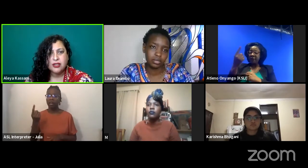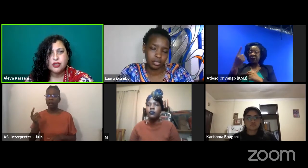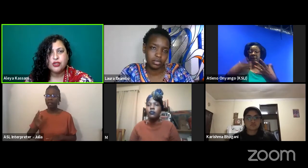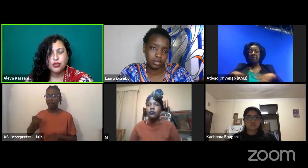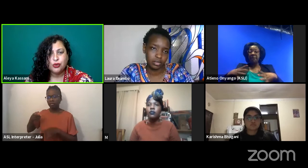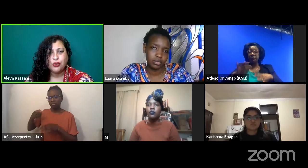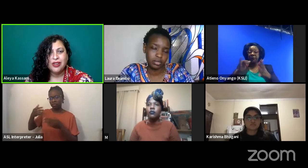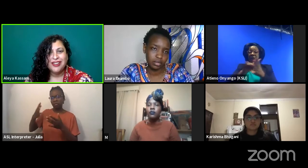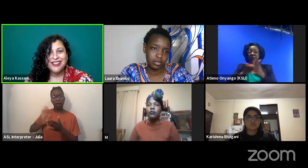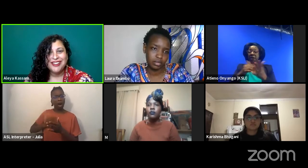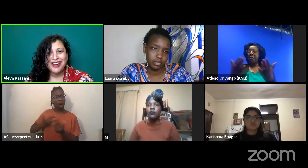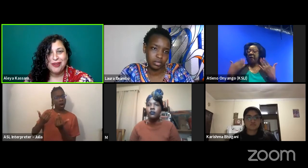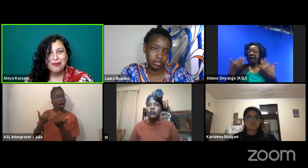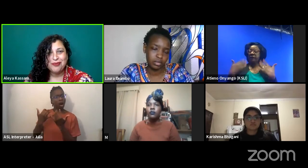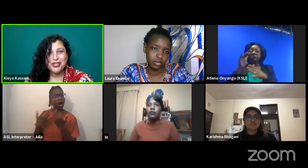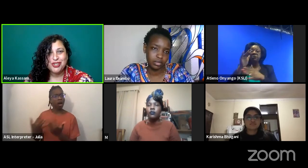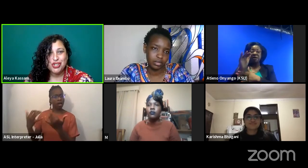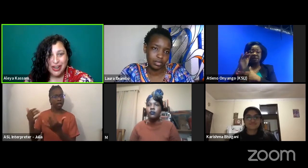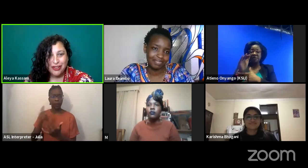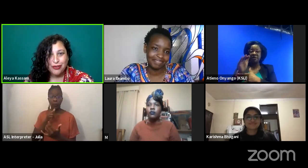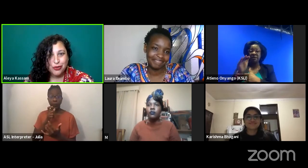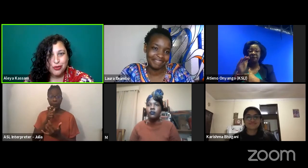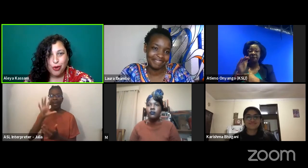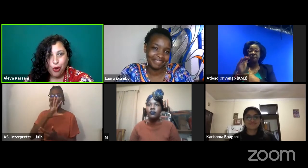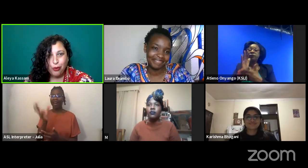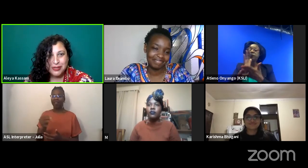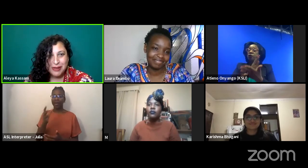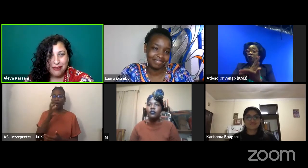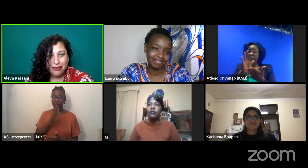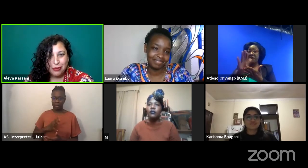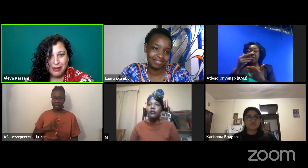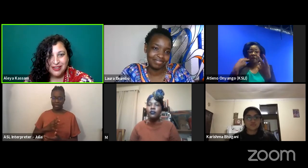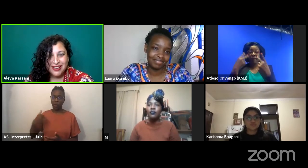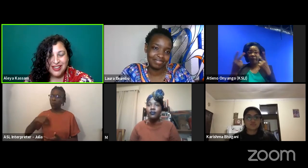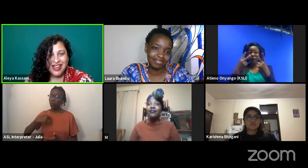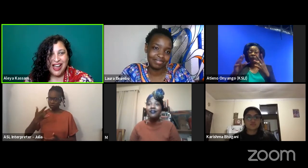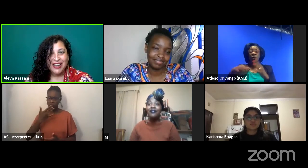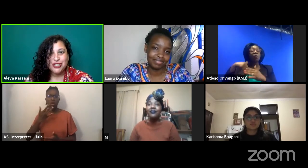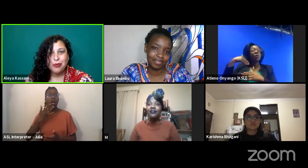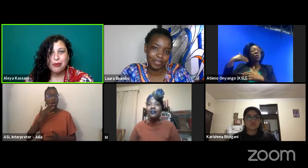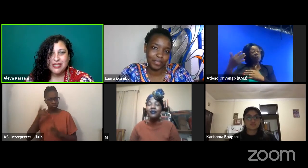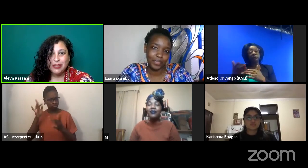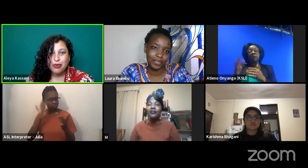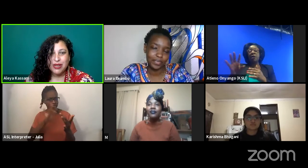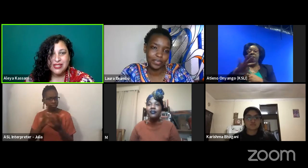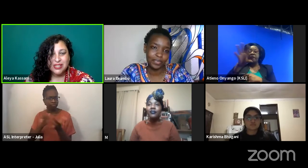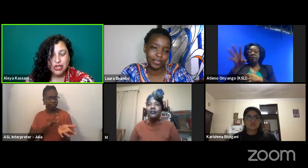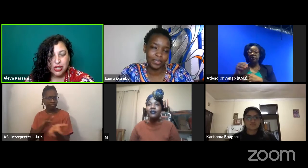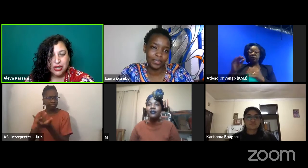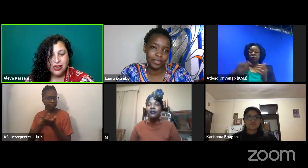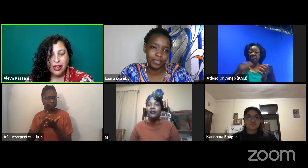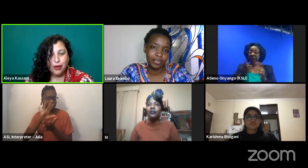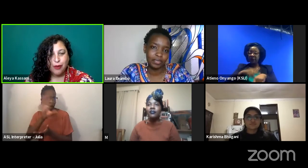ask to share their views will always be African women. And so when we did the Brazen Edition,